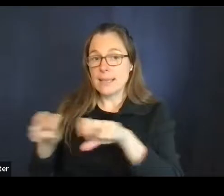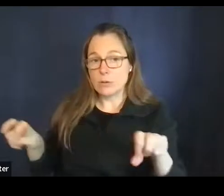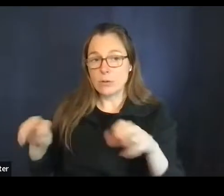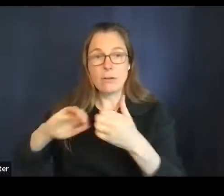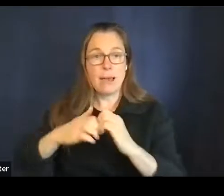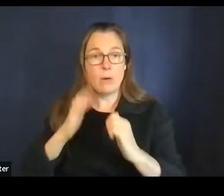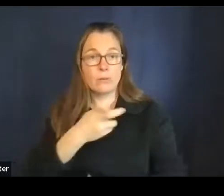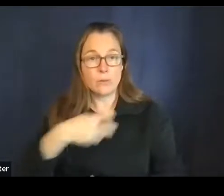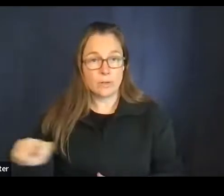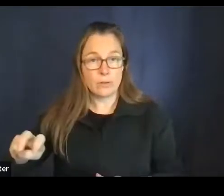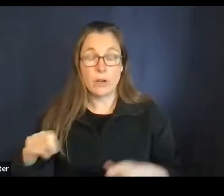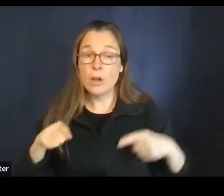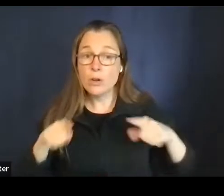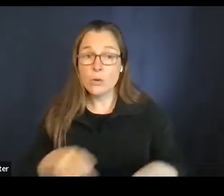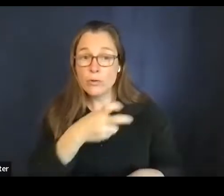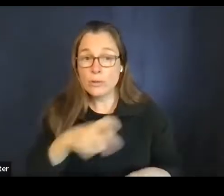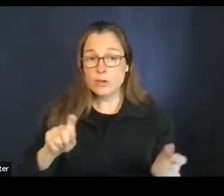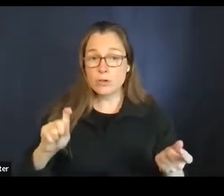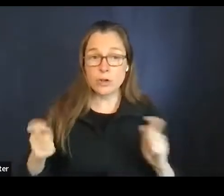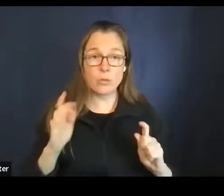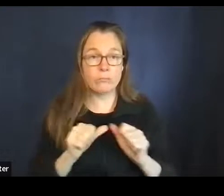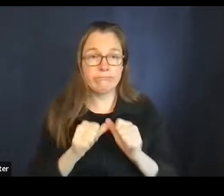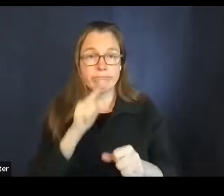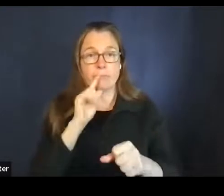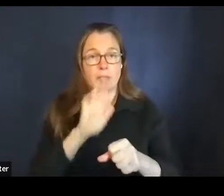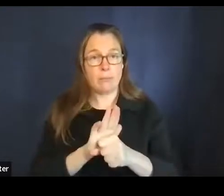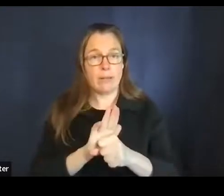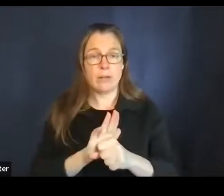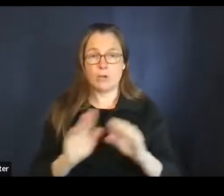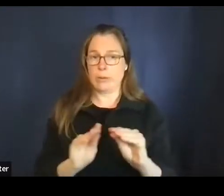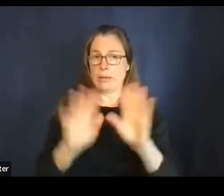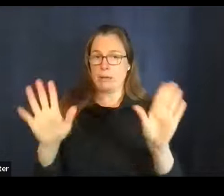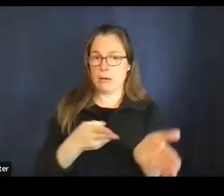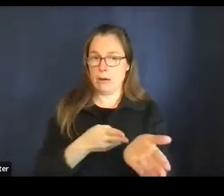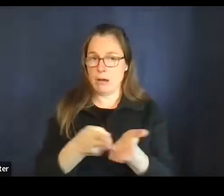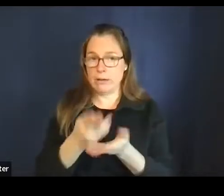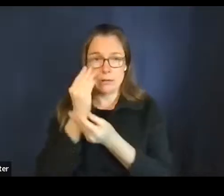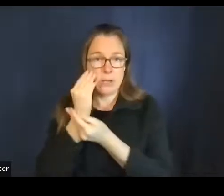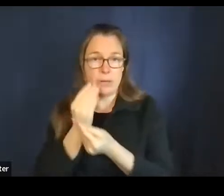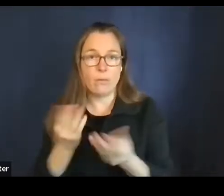Throughout that transition, we remain committed to providing transparent information and seeking community input,